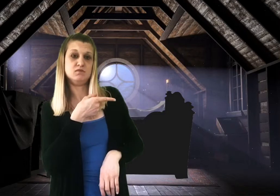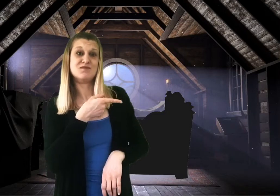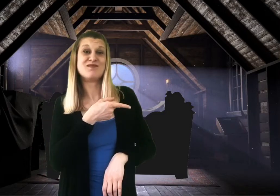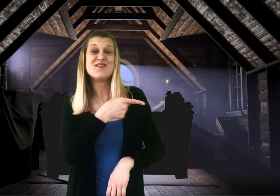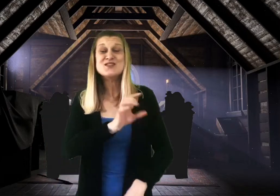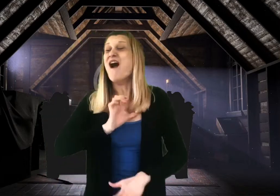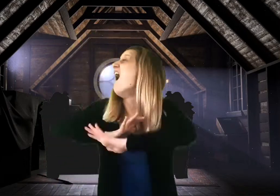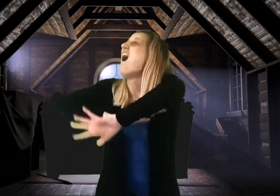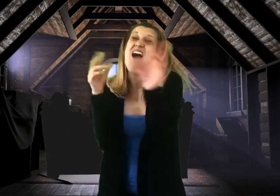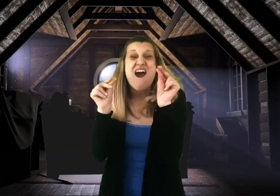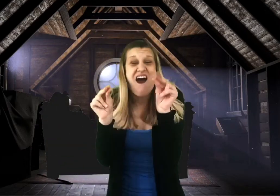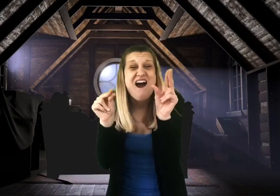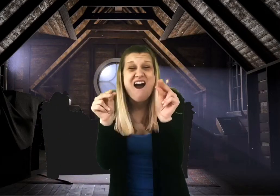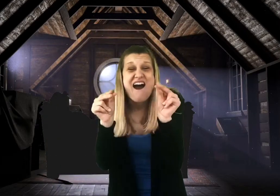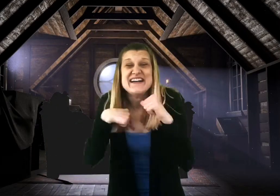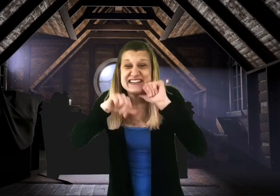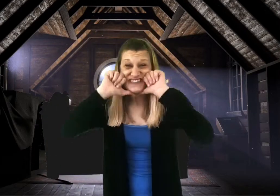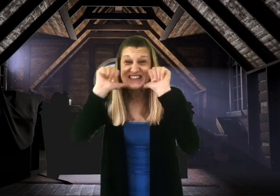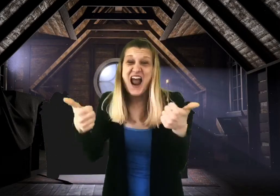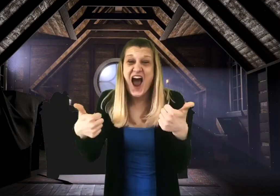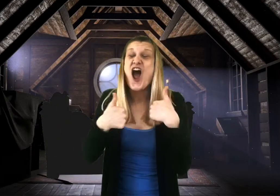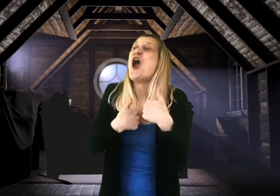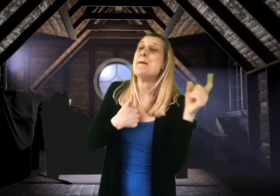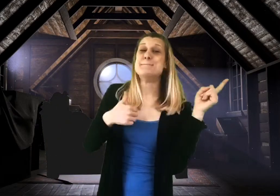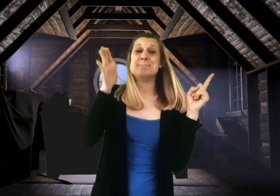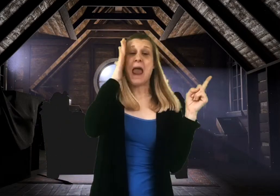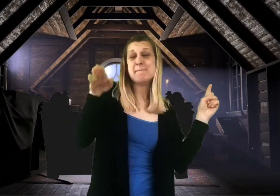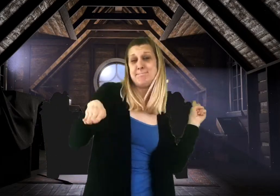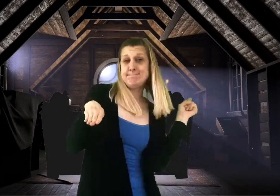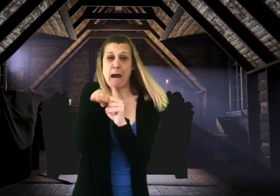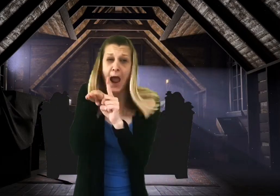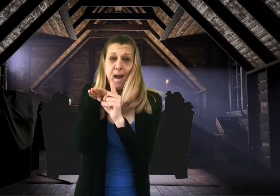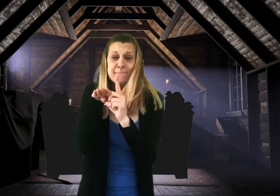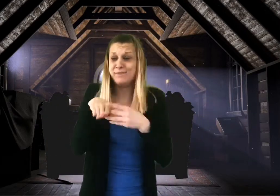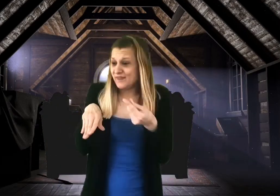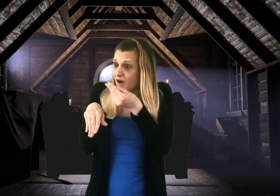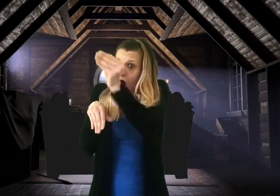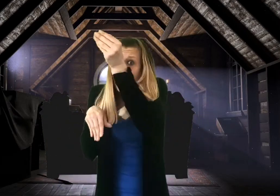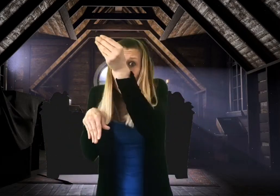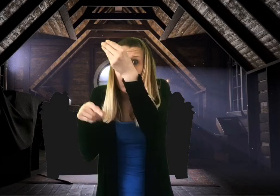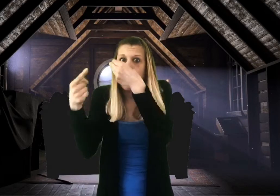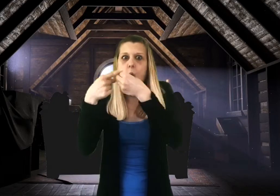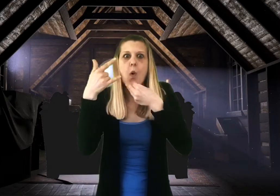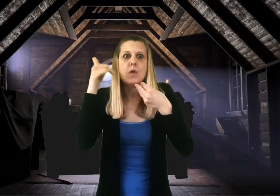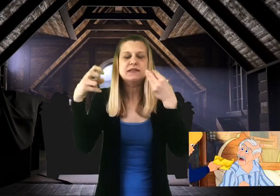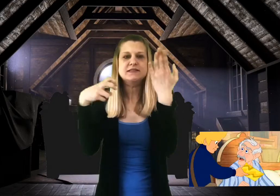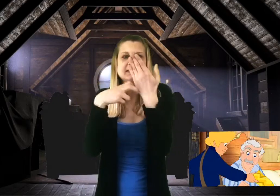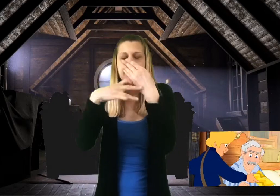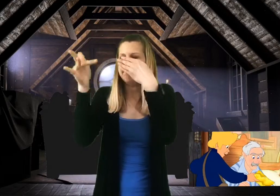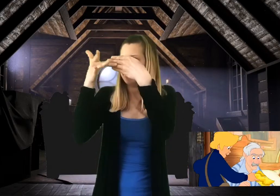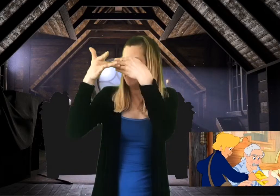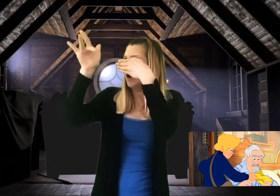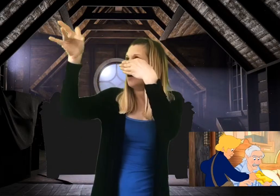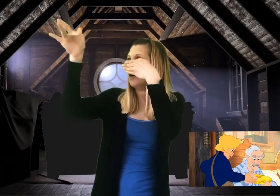"No, no, I am not!" cried Charlie, rushing up to the bed and holding out the large and beautiful Golden Ticket for him to see.